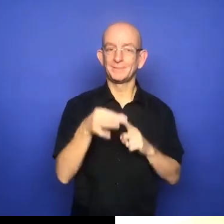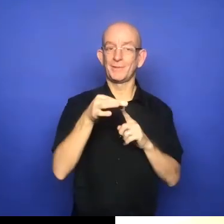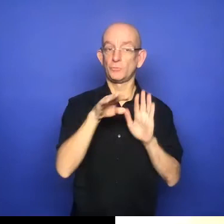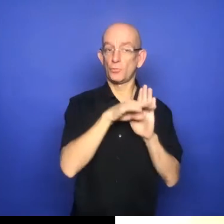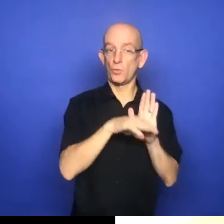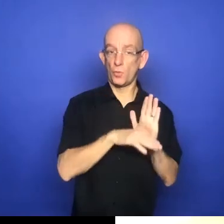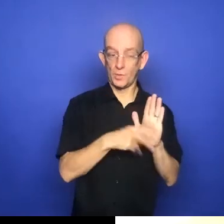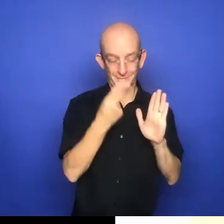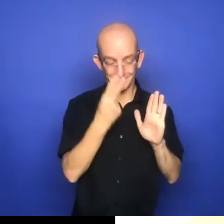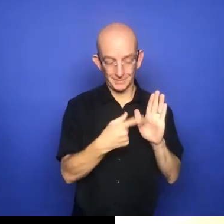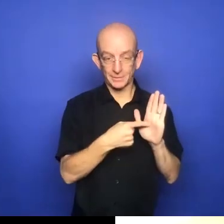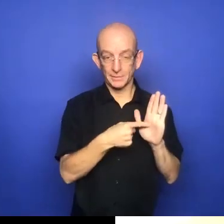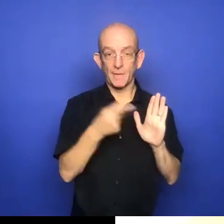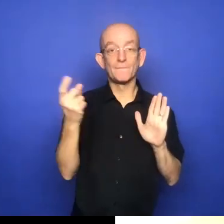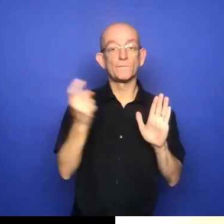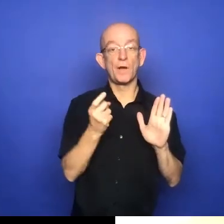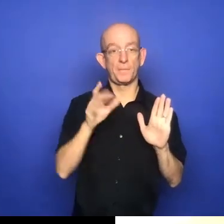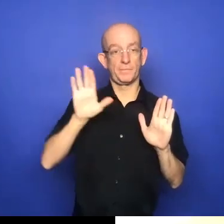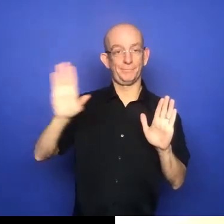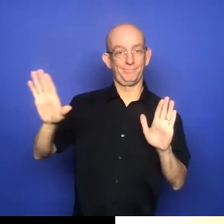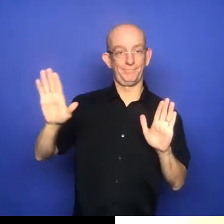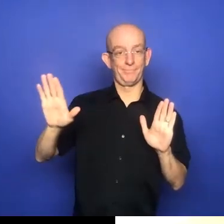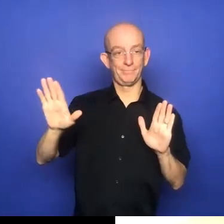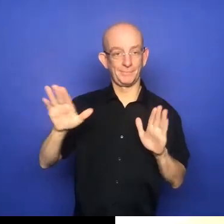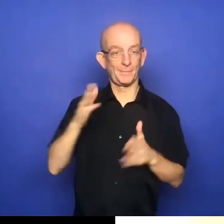the rights of persons with disabilities and that Convention